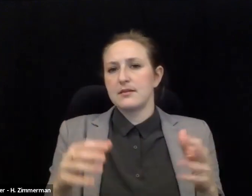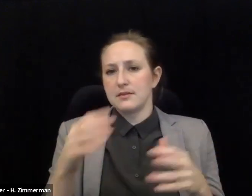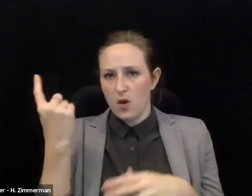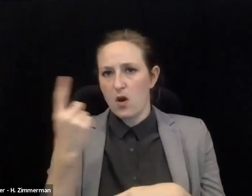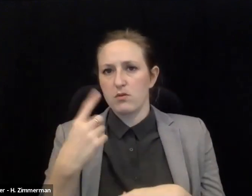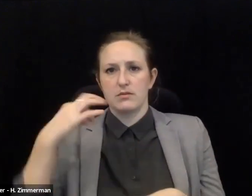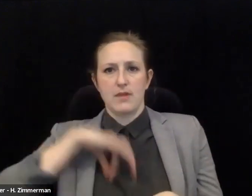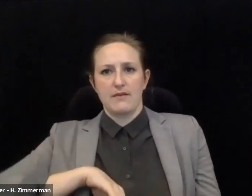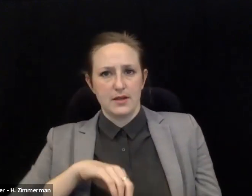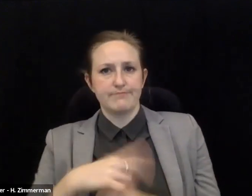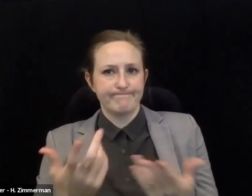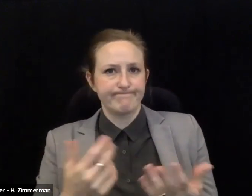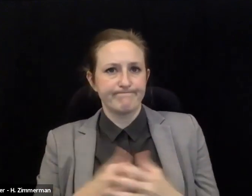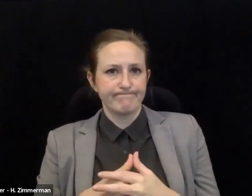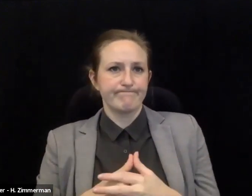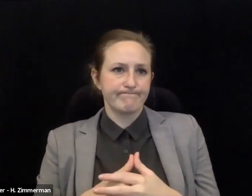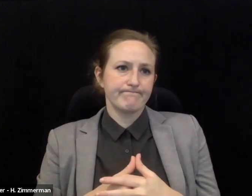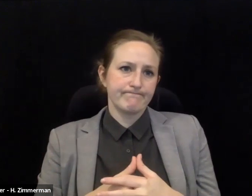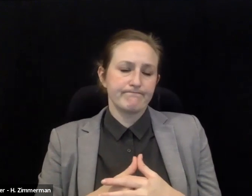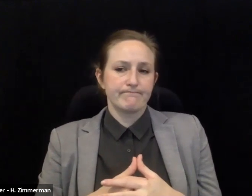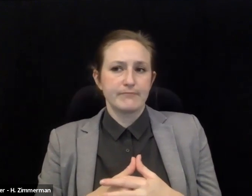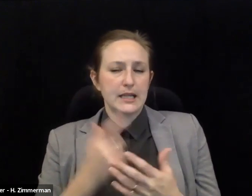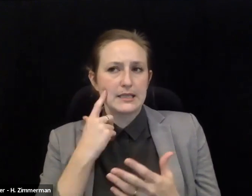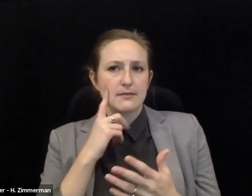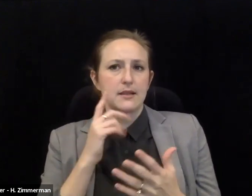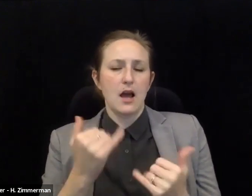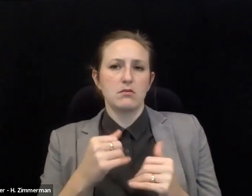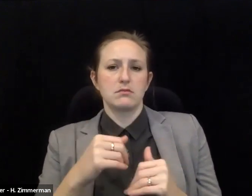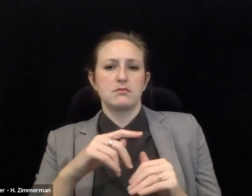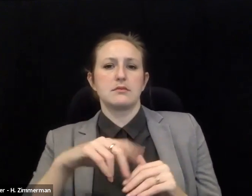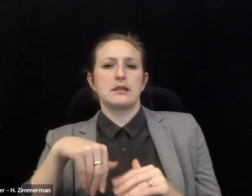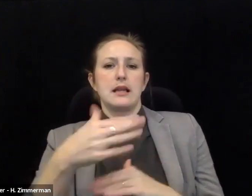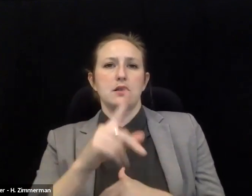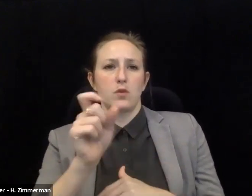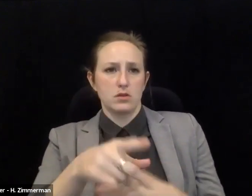I think I'm going to direct this next question to Becca. And you can also